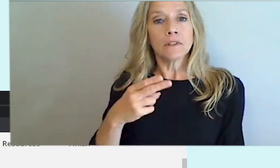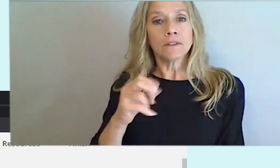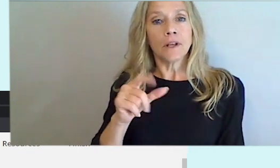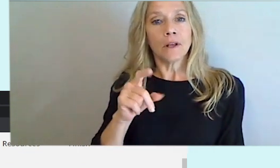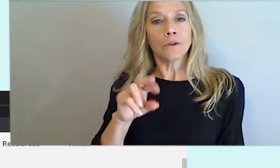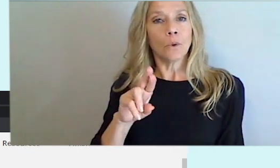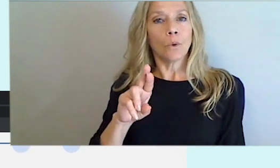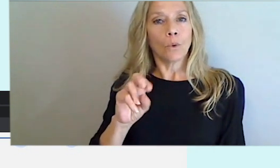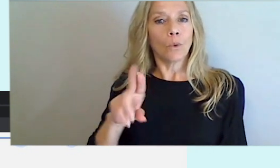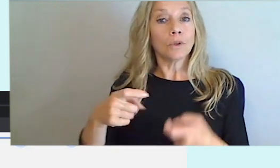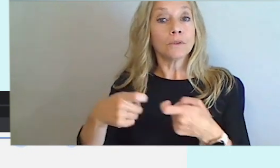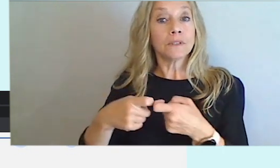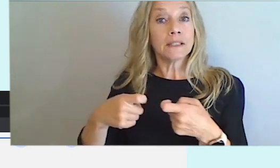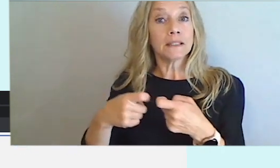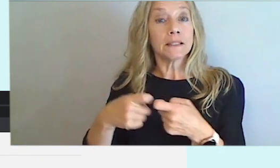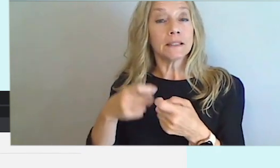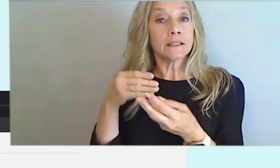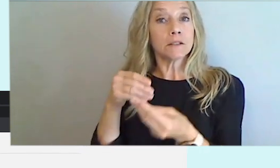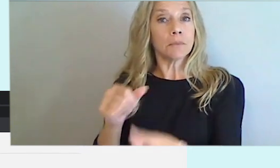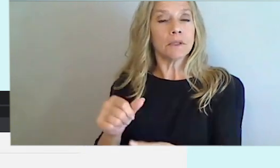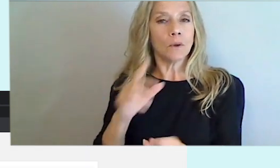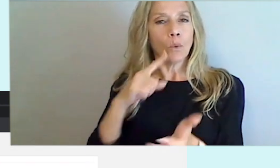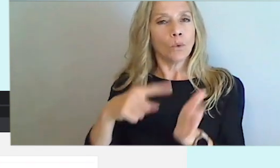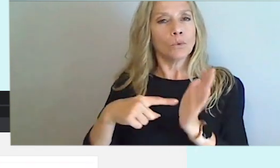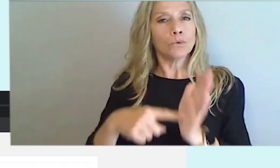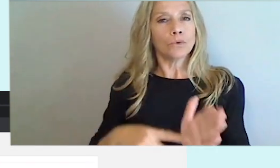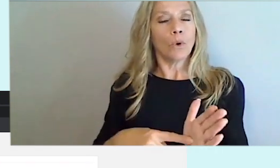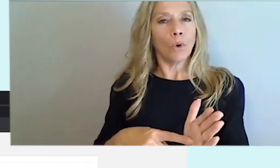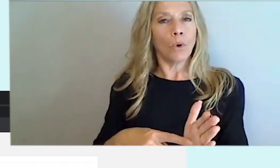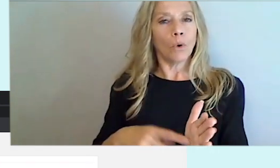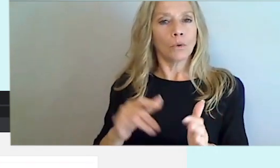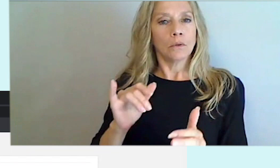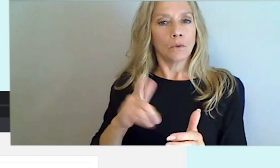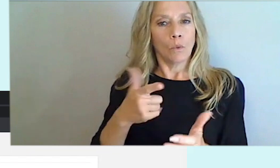what shelter or utility expense needs to be reviewed for the household.